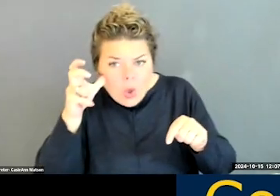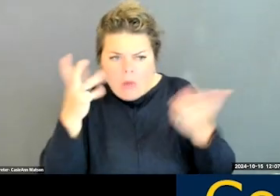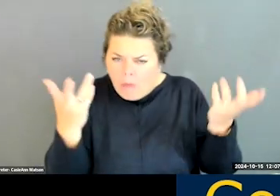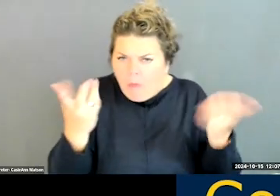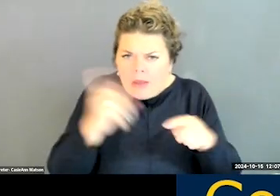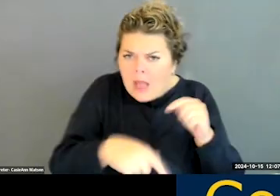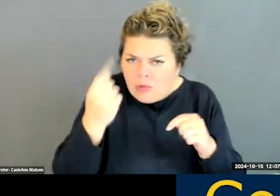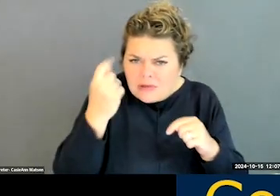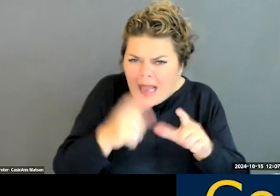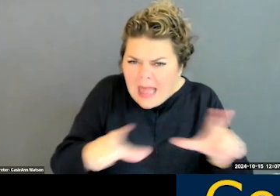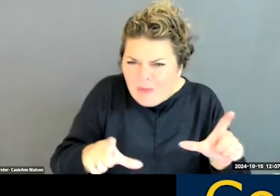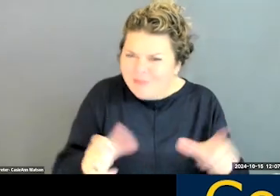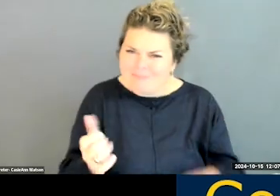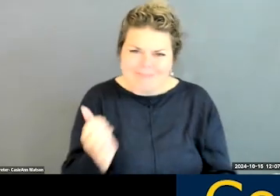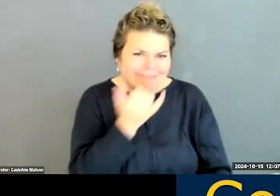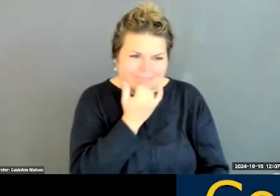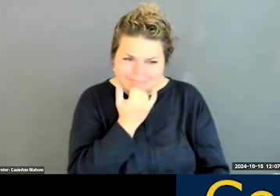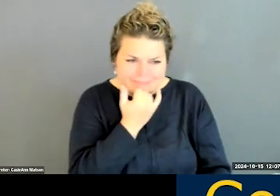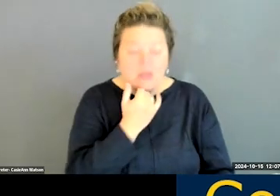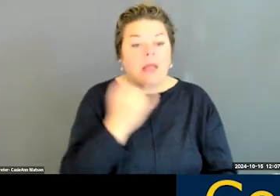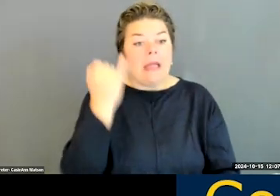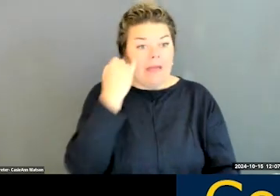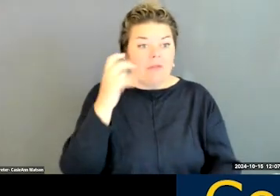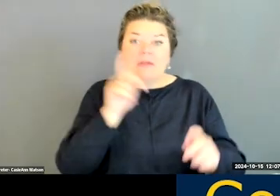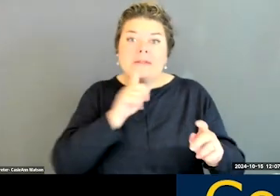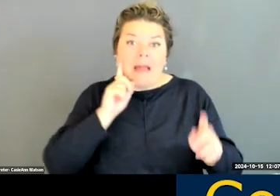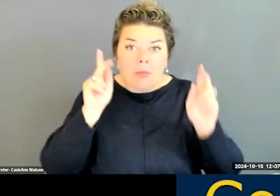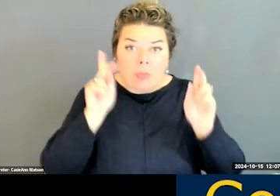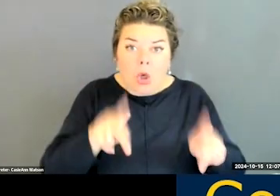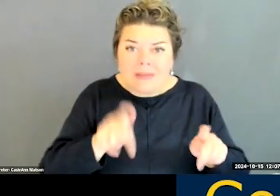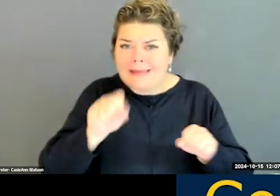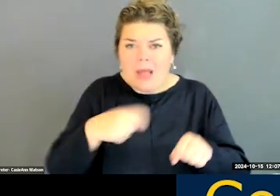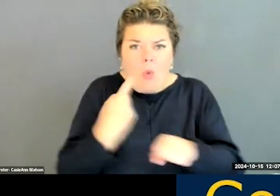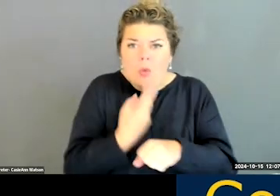some gestures or lip reading, they can communicate solely through gestures and lip reading.